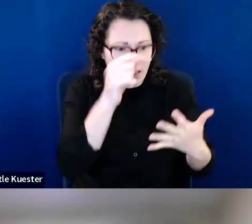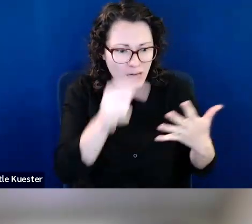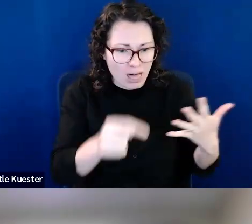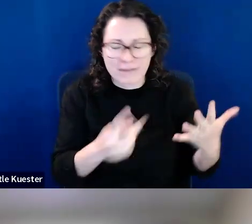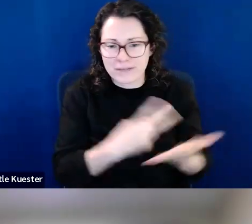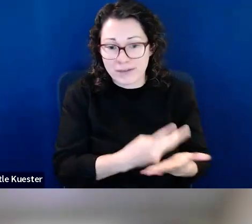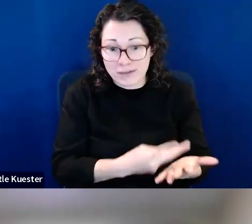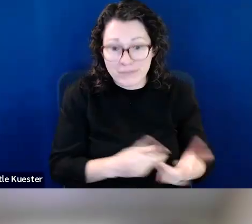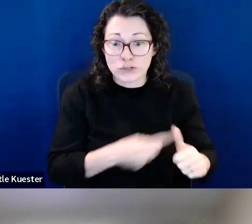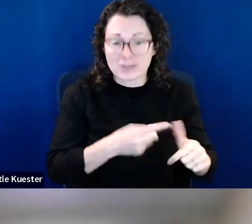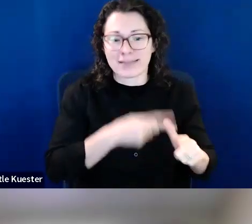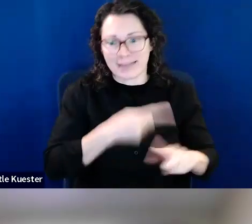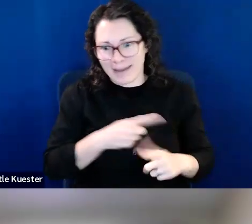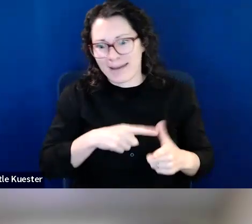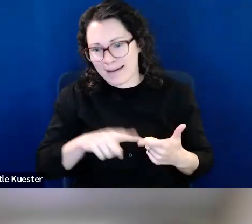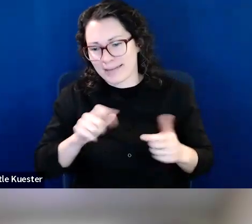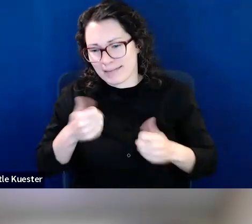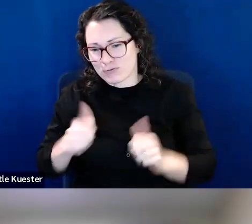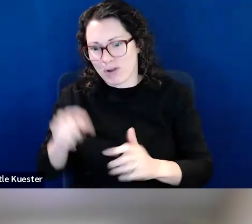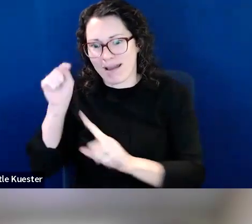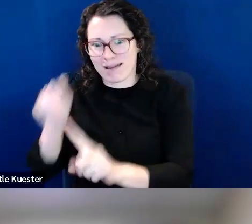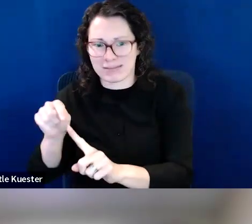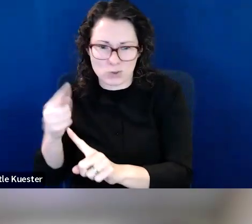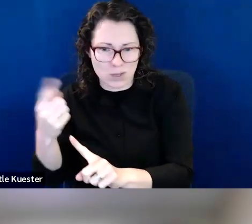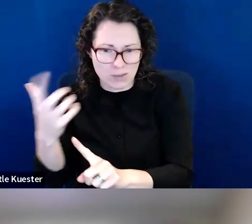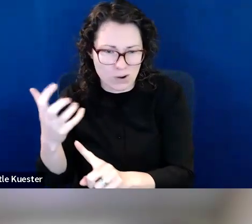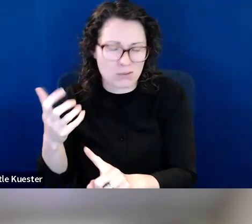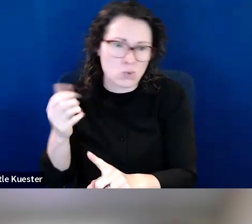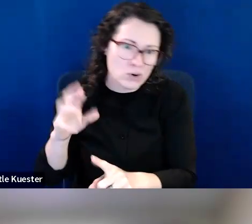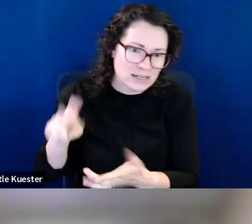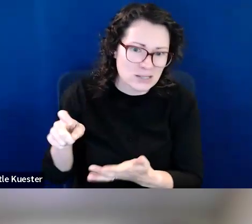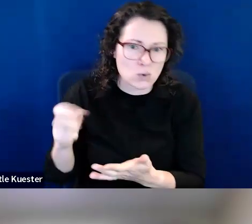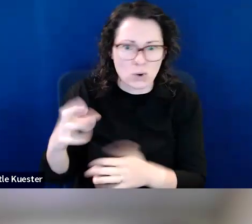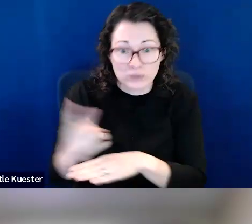will be a focus of mine on affordability reviews this year of plan design. To me,